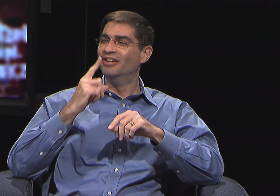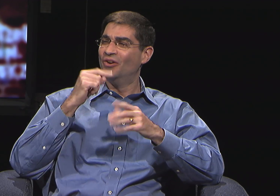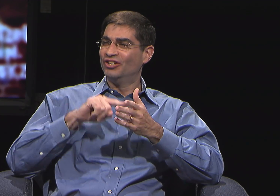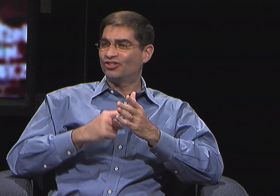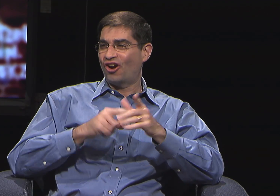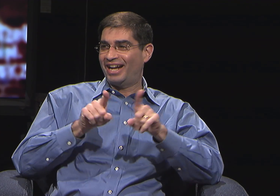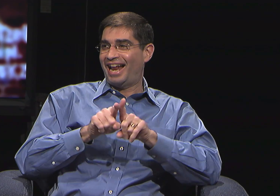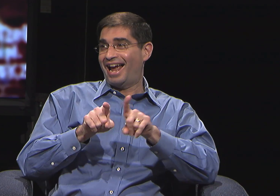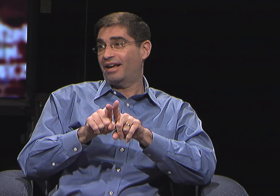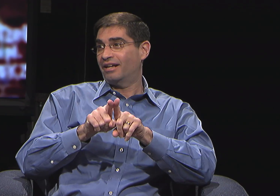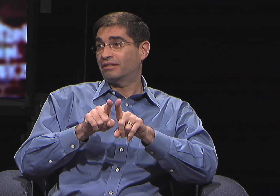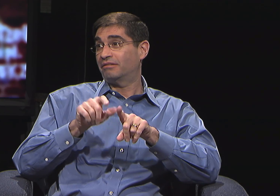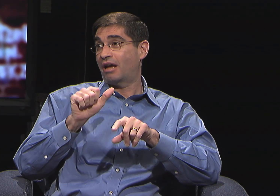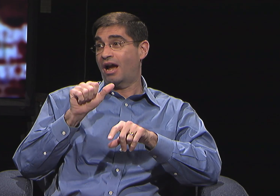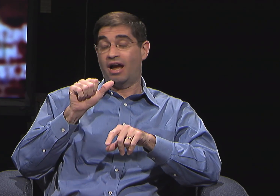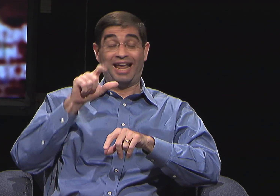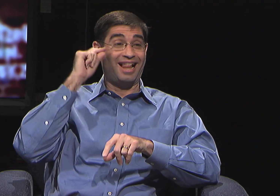What started as just a Gallaudet protest